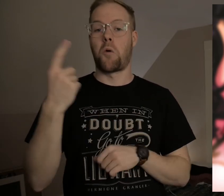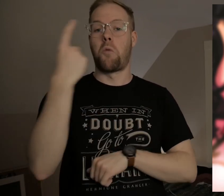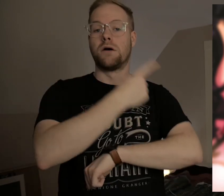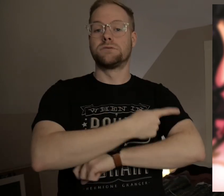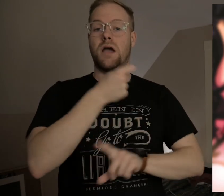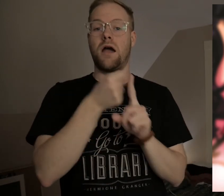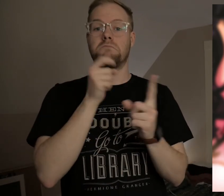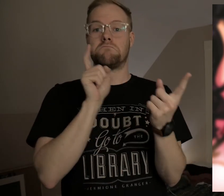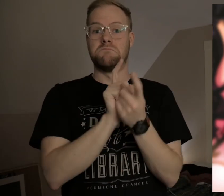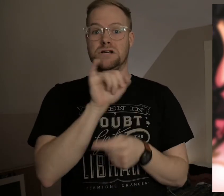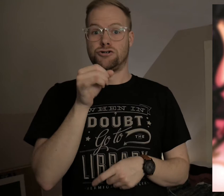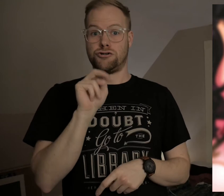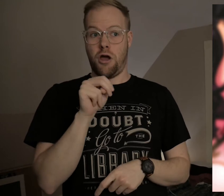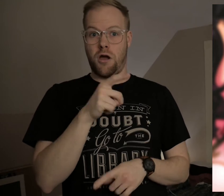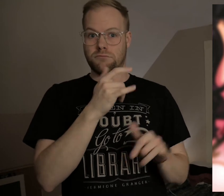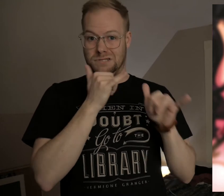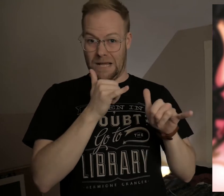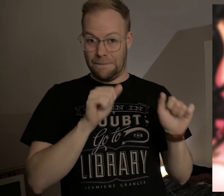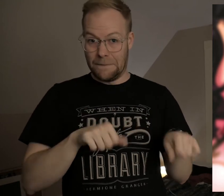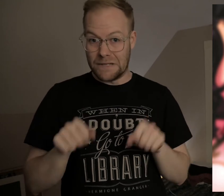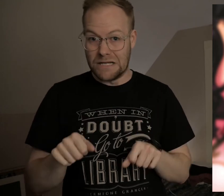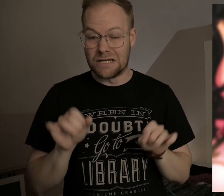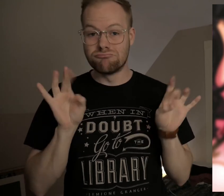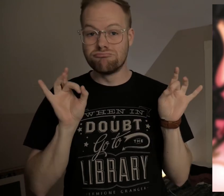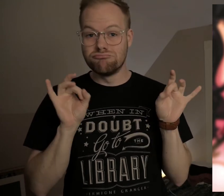One day, she meets Jon, who has the same ability.